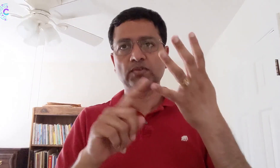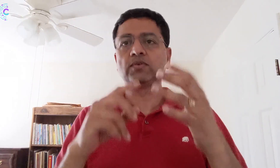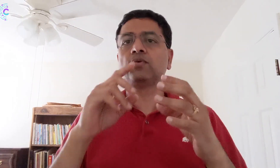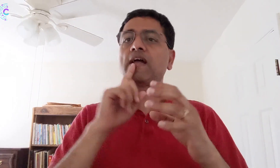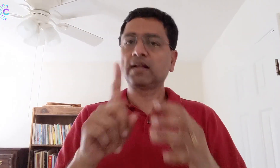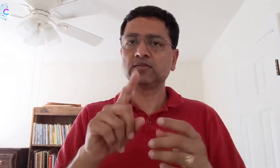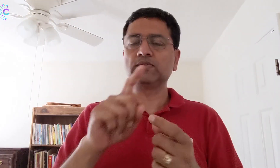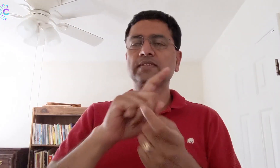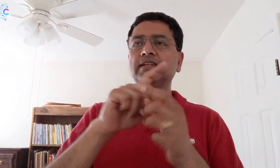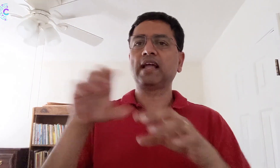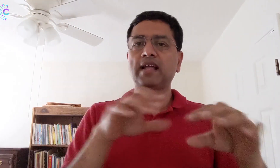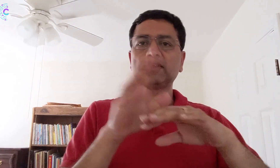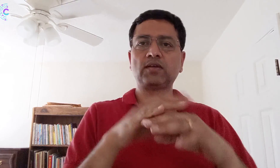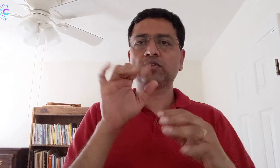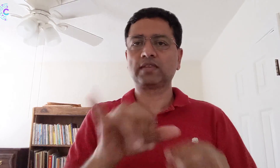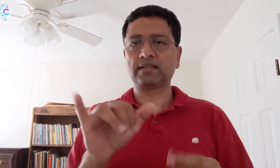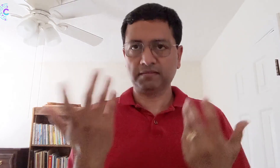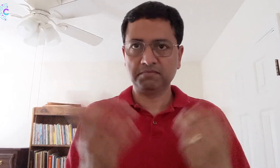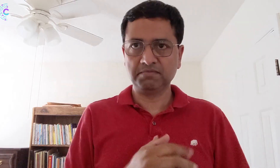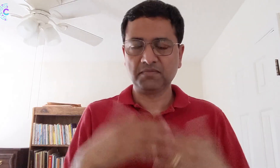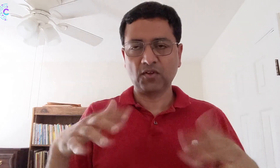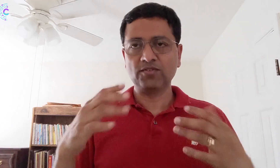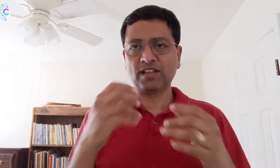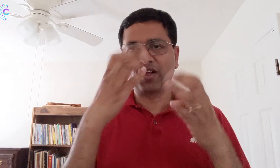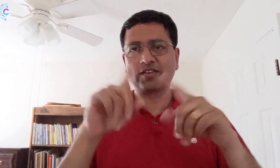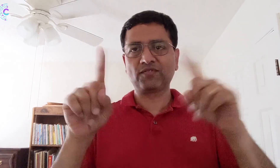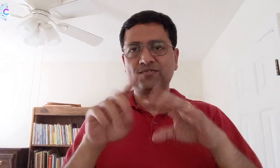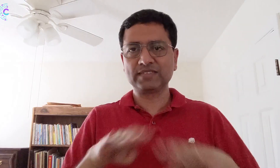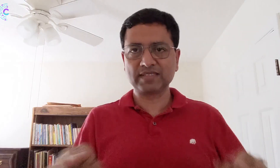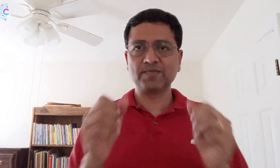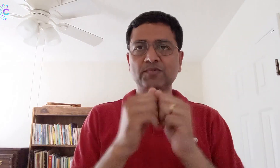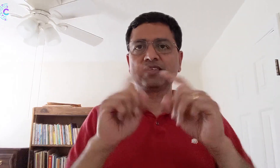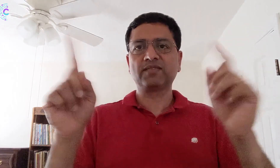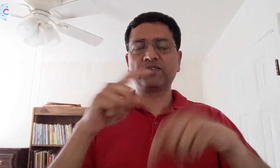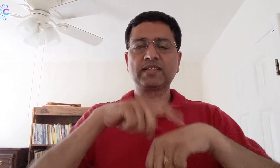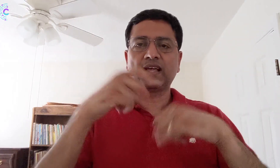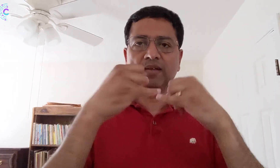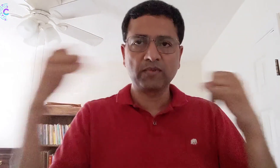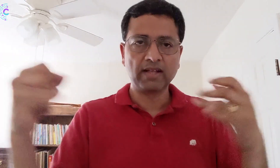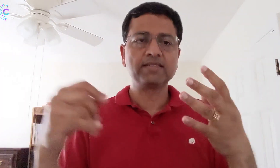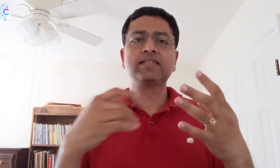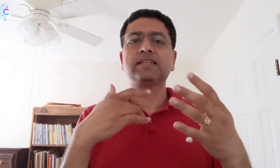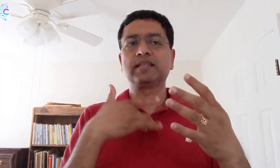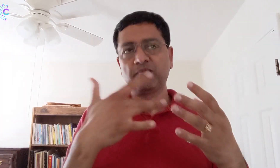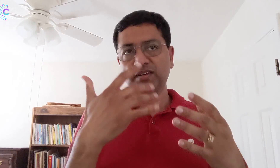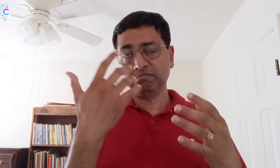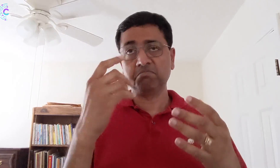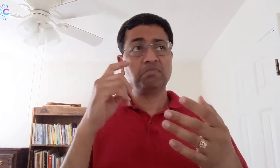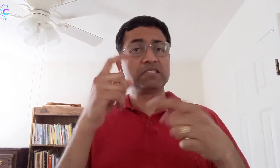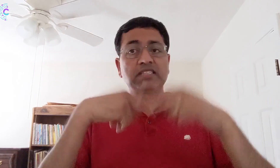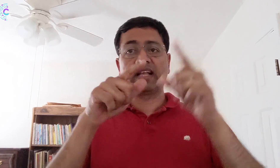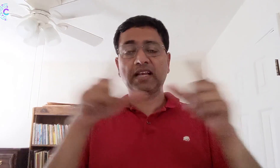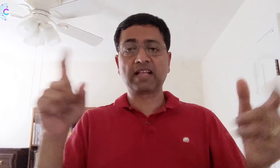Then, fourth, to act on that. So there’s a lot of steps with its own timelines. Typically sign